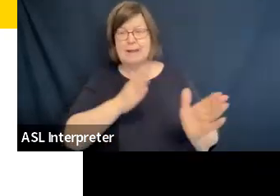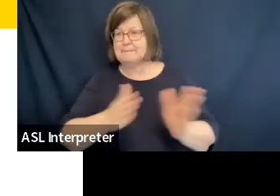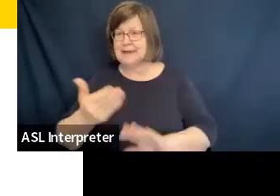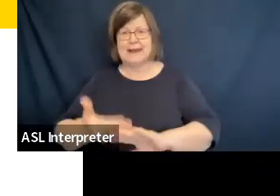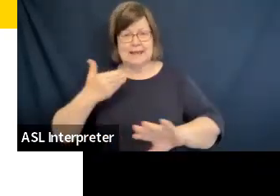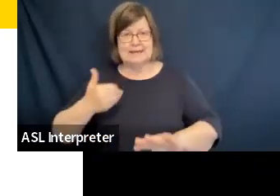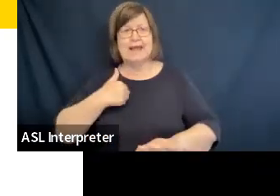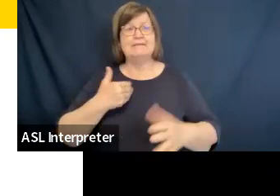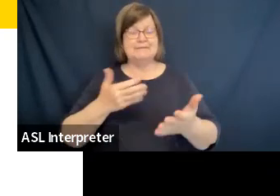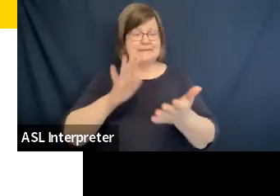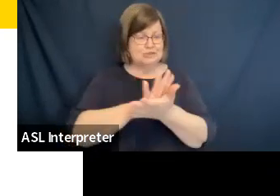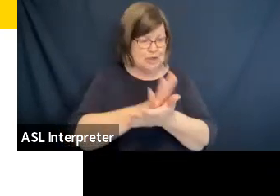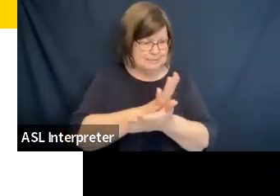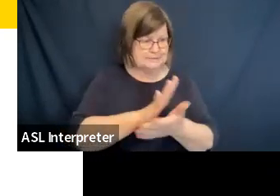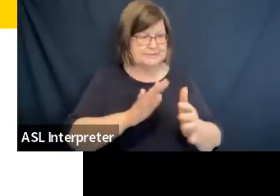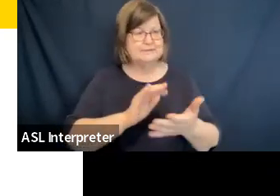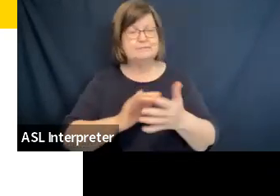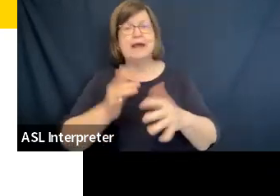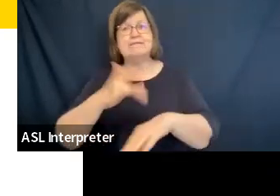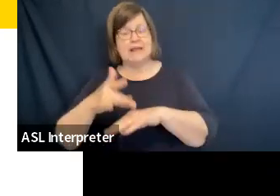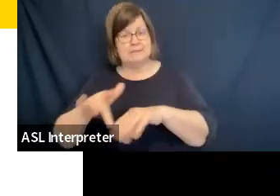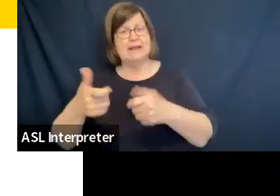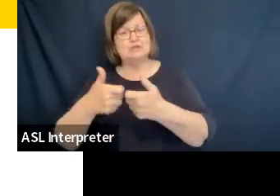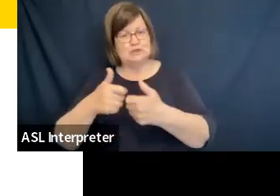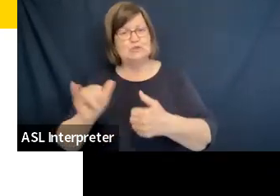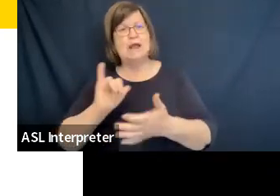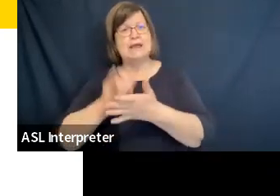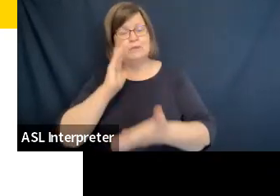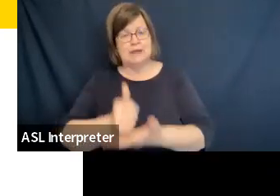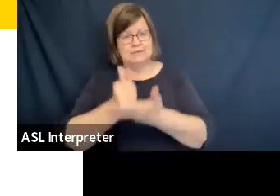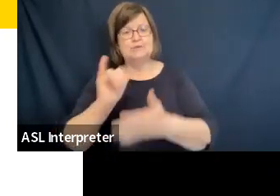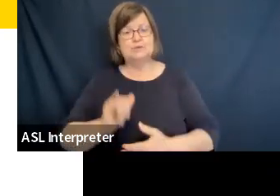documents available or make them available electronically, that will be helpful.